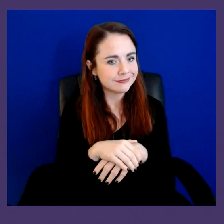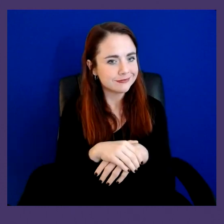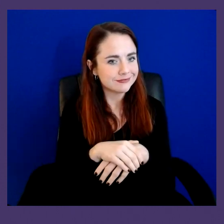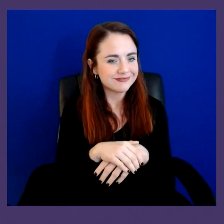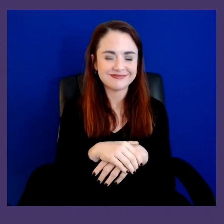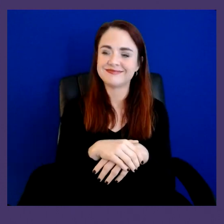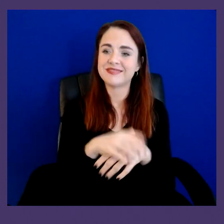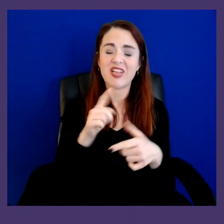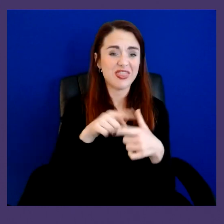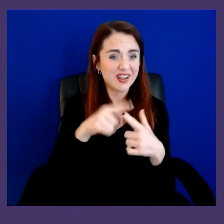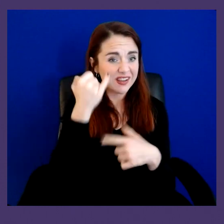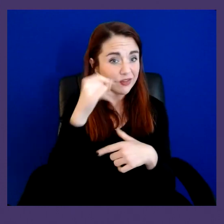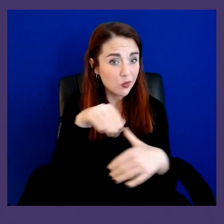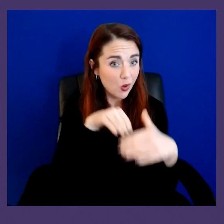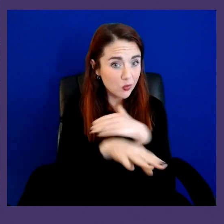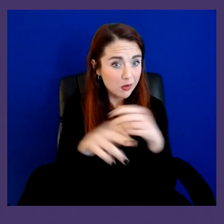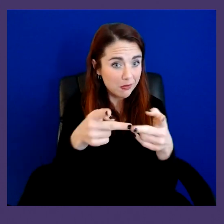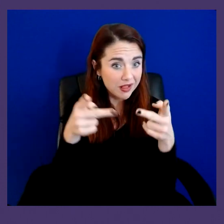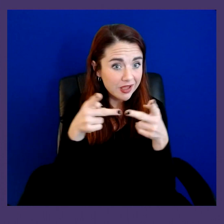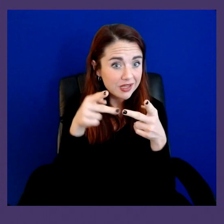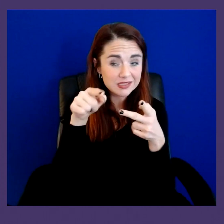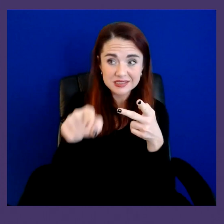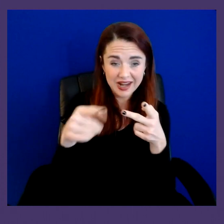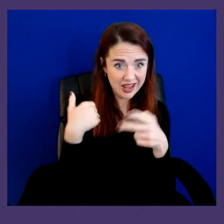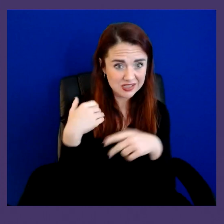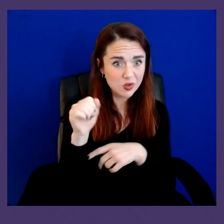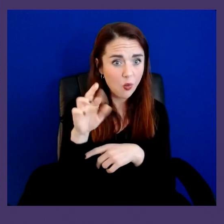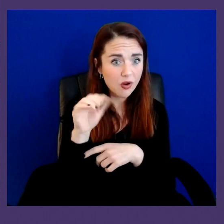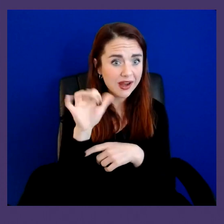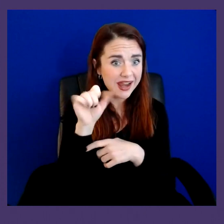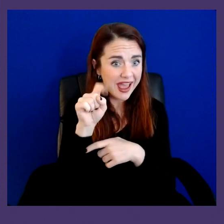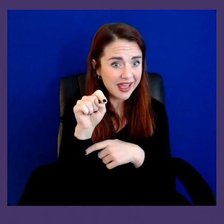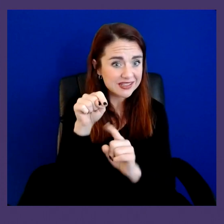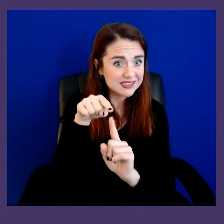that is AuraCast-equipped, you will be able to connect to